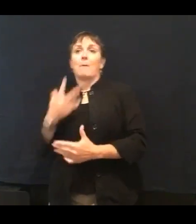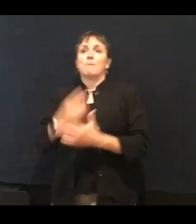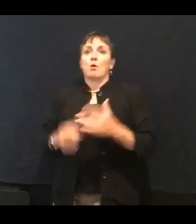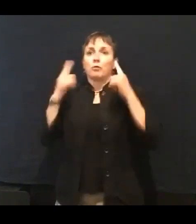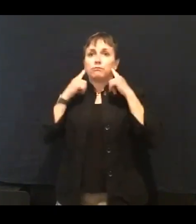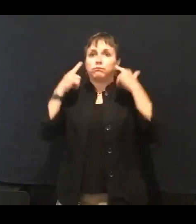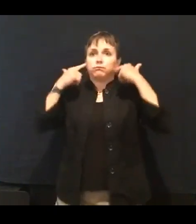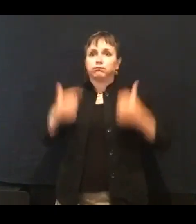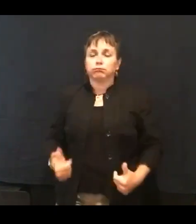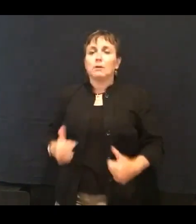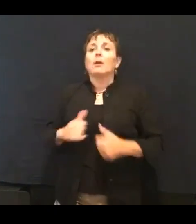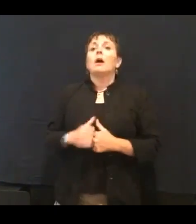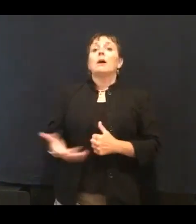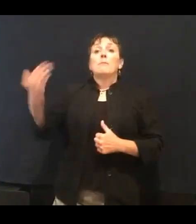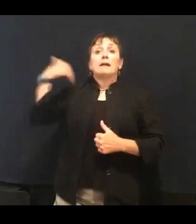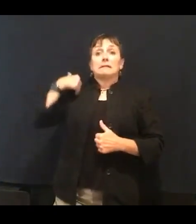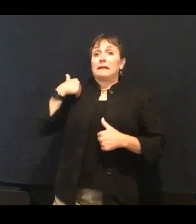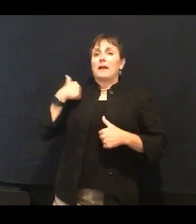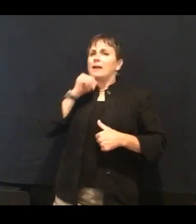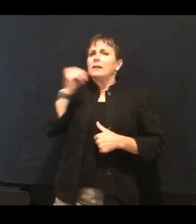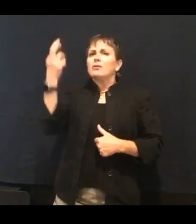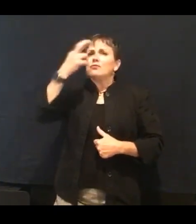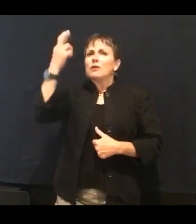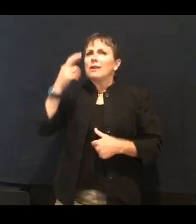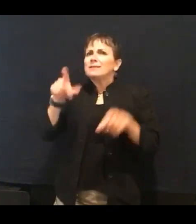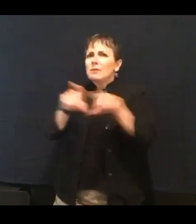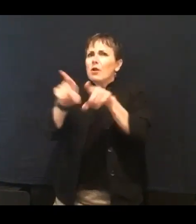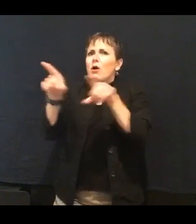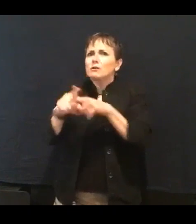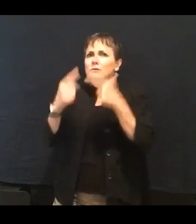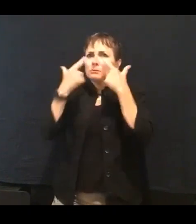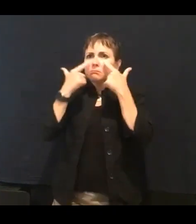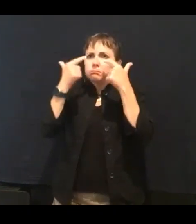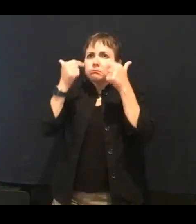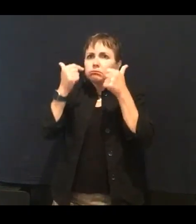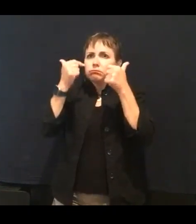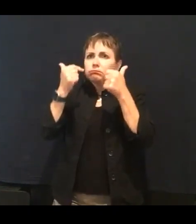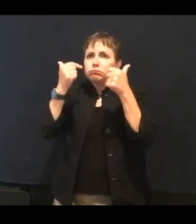at the time, my eyesight was declining as well throughout this period.